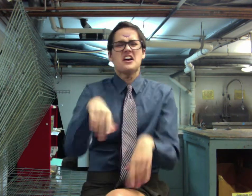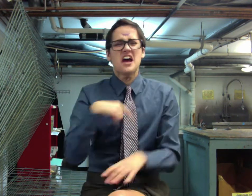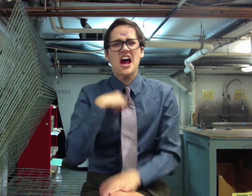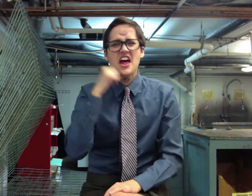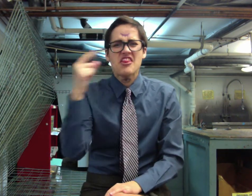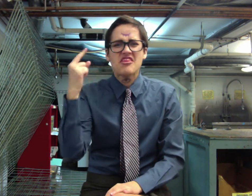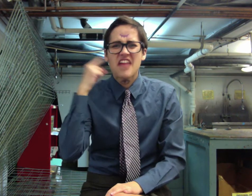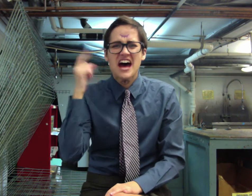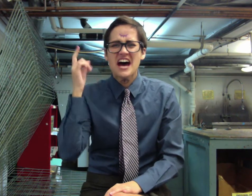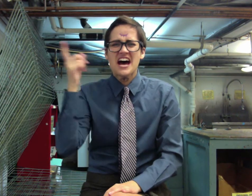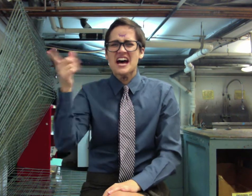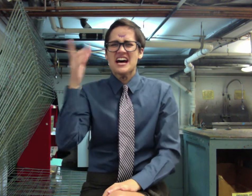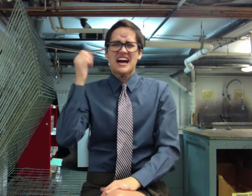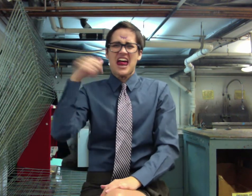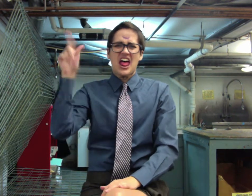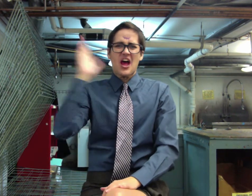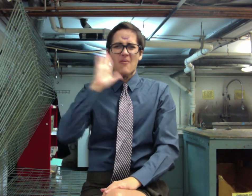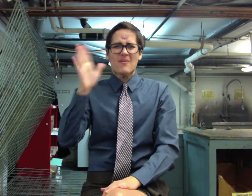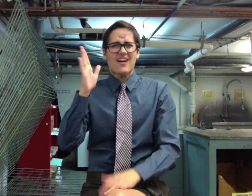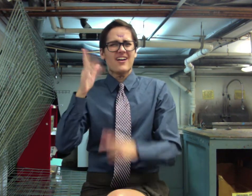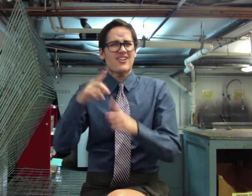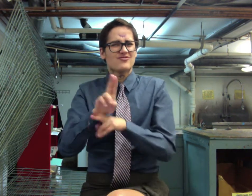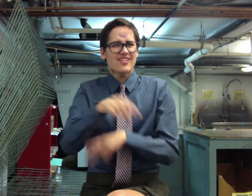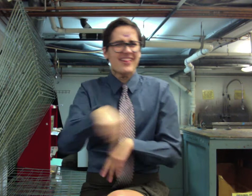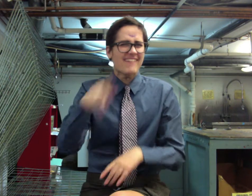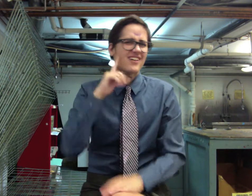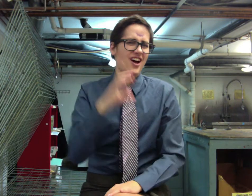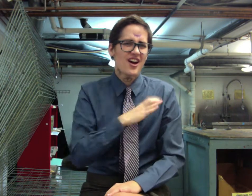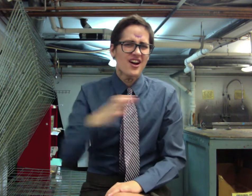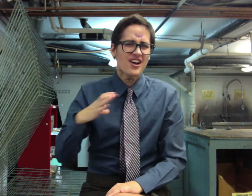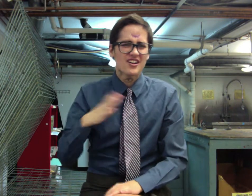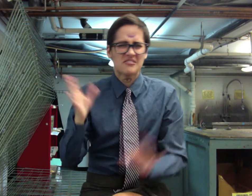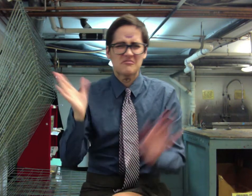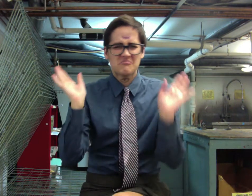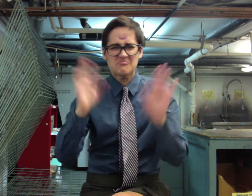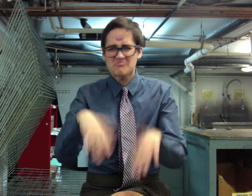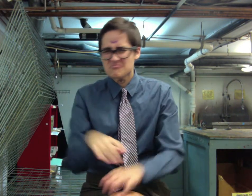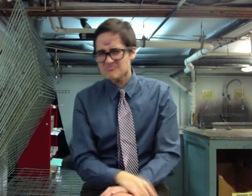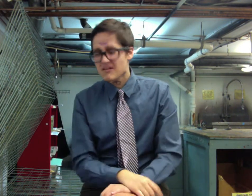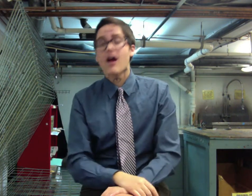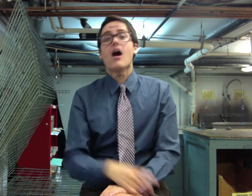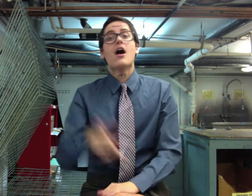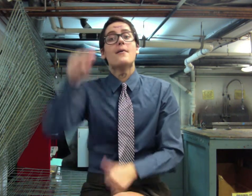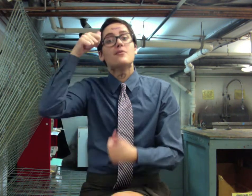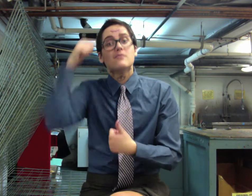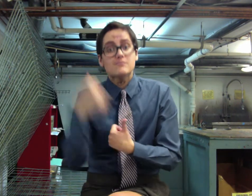eh, I don't think anyone's going to make the council use those. Remember,